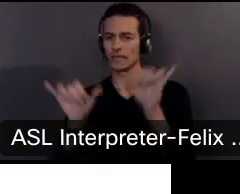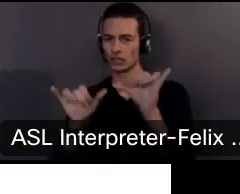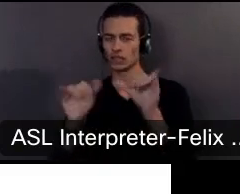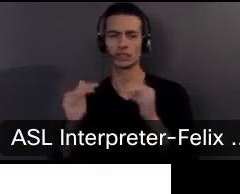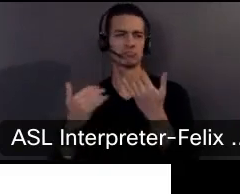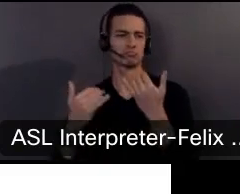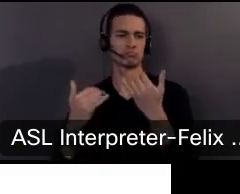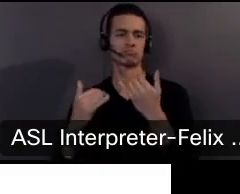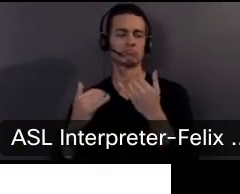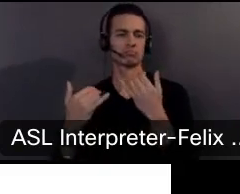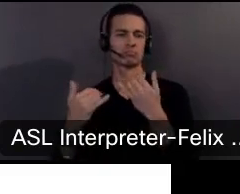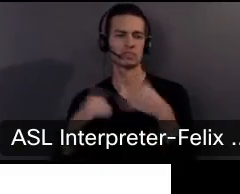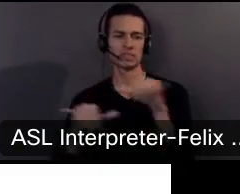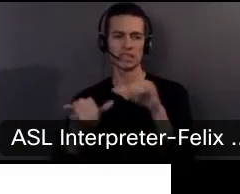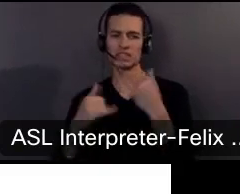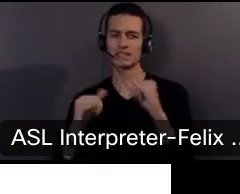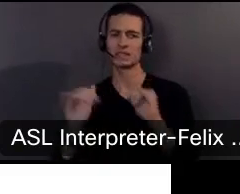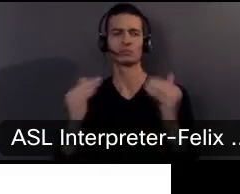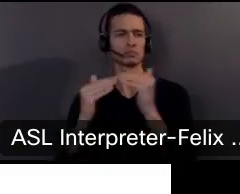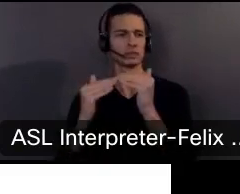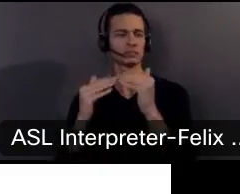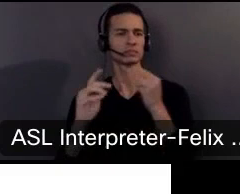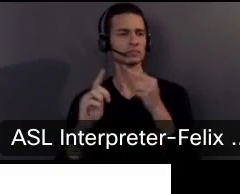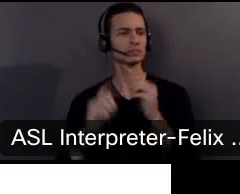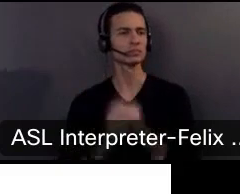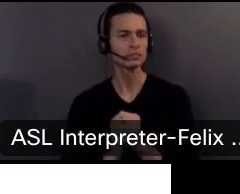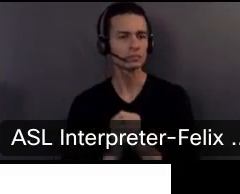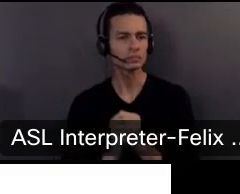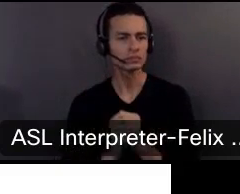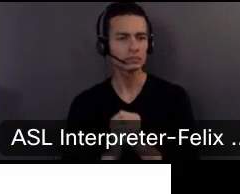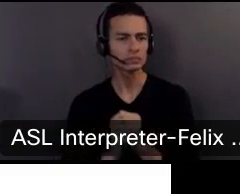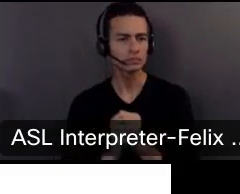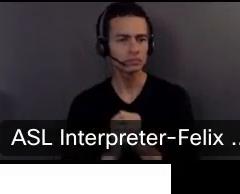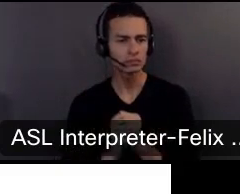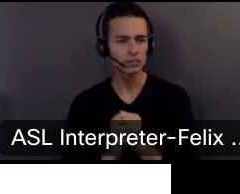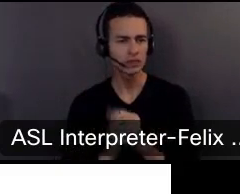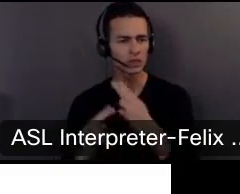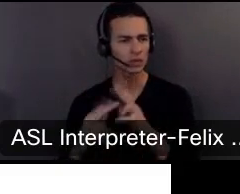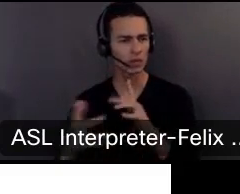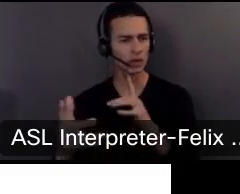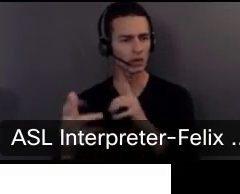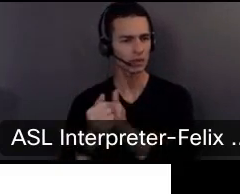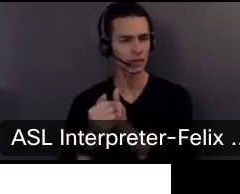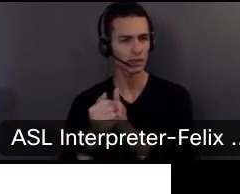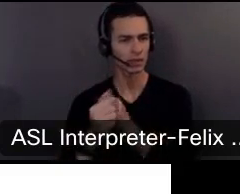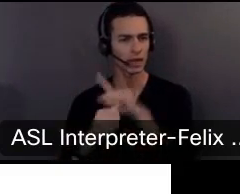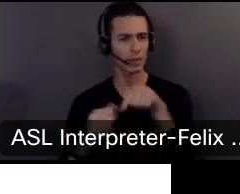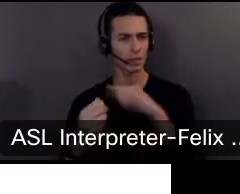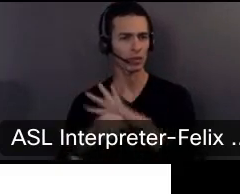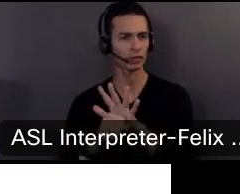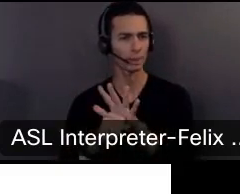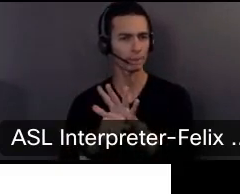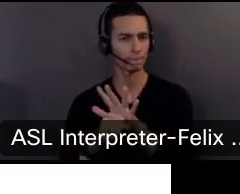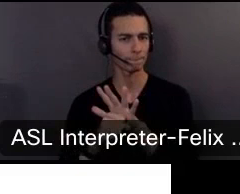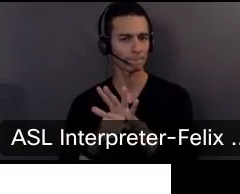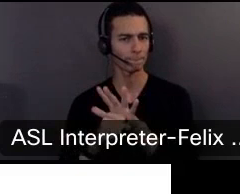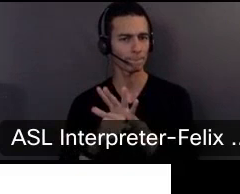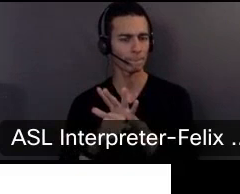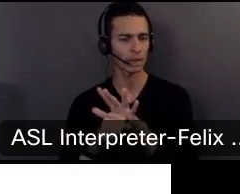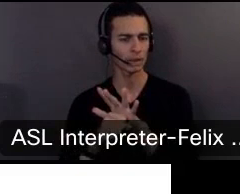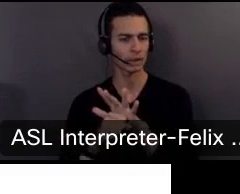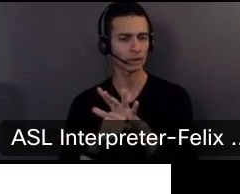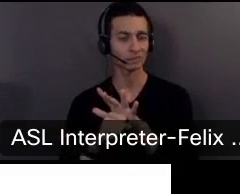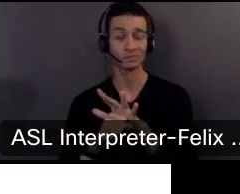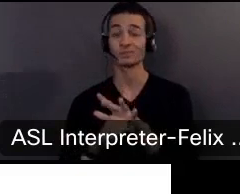The hospitals community just to give a little update, um, some stuff on the Kobe Kobe activities continue to increase in the community. Well.